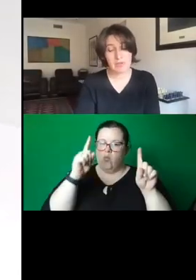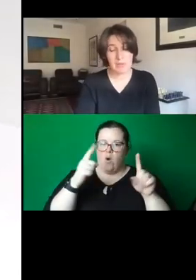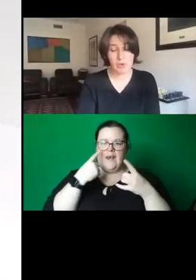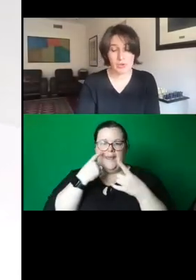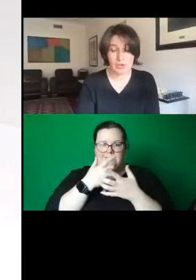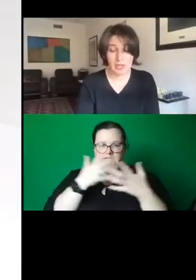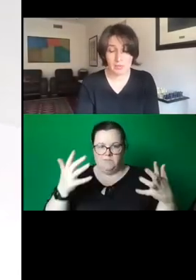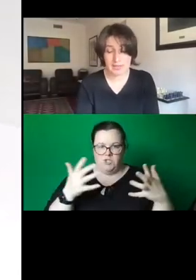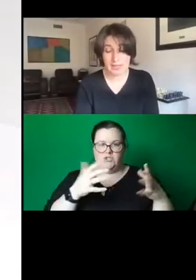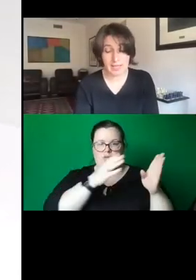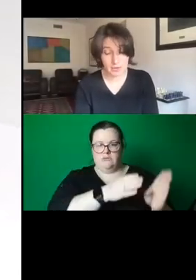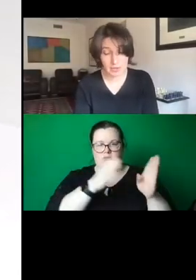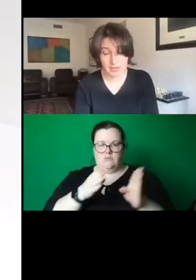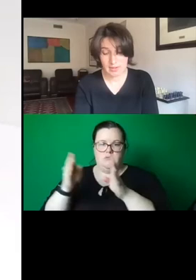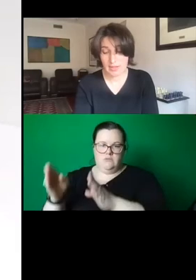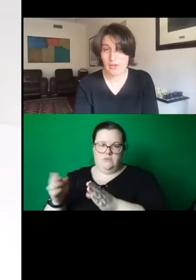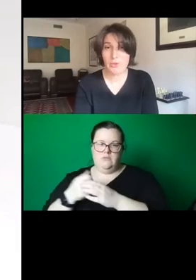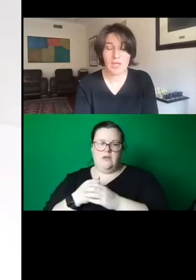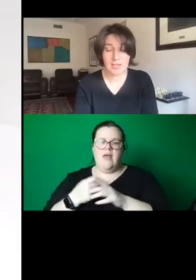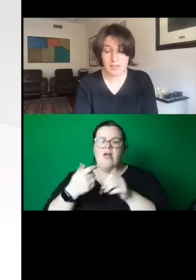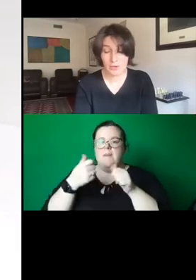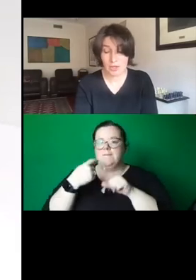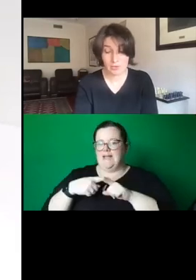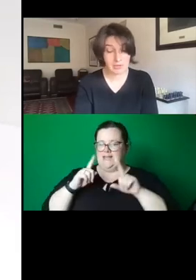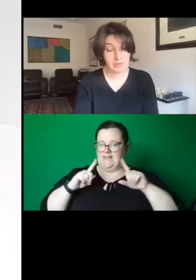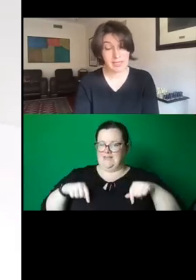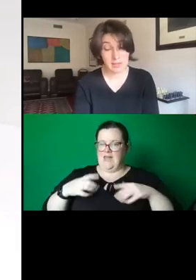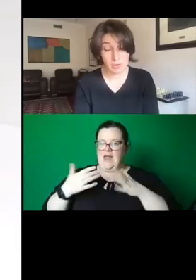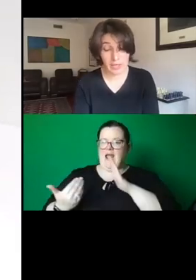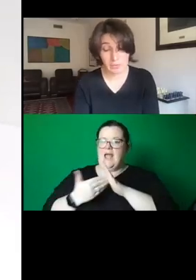hot dog sculptures at the entrance thank you to artist laughter schwed ferger who helped me